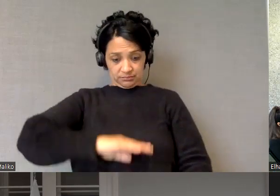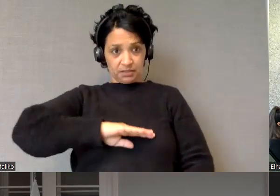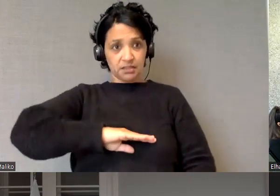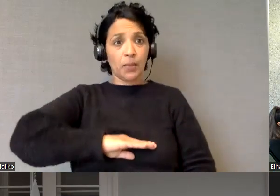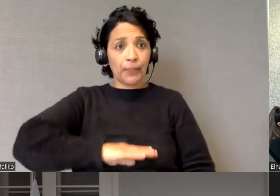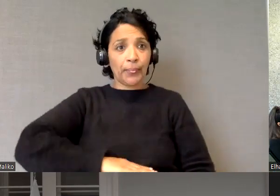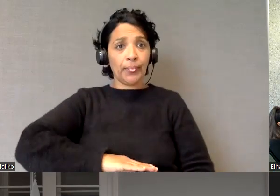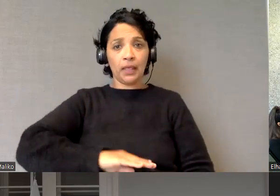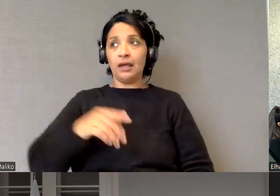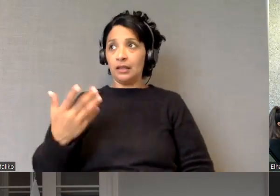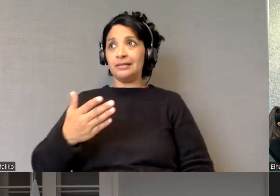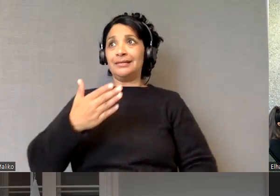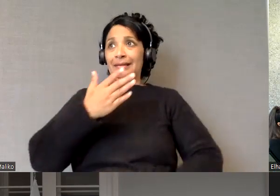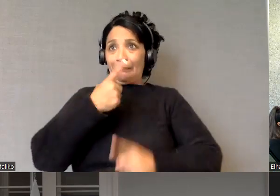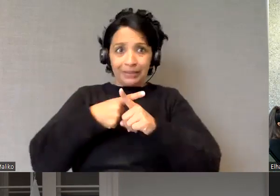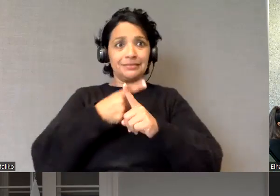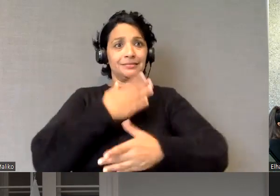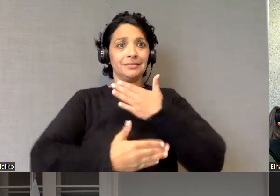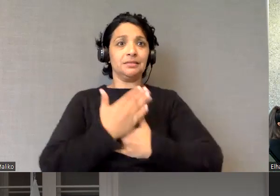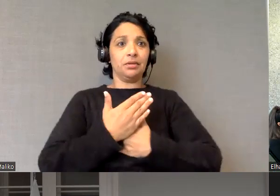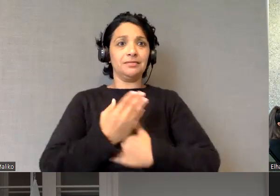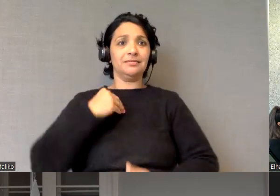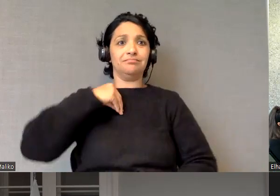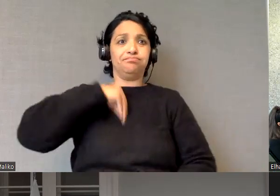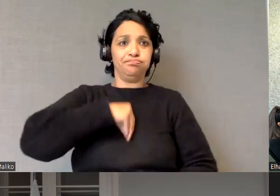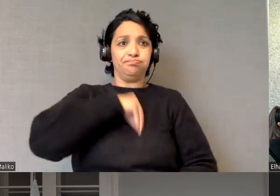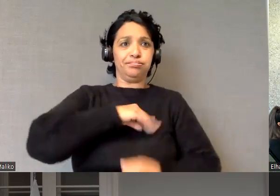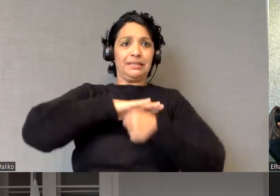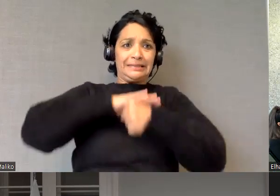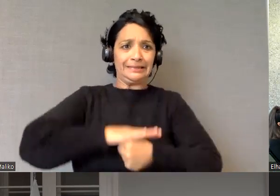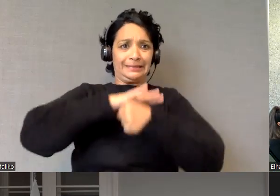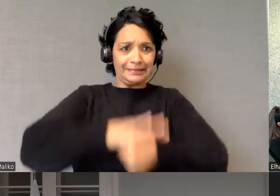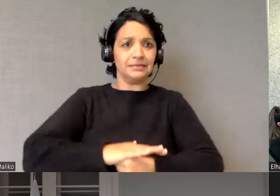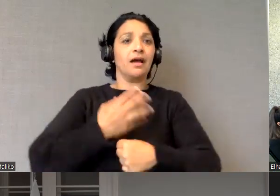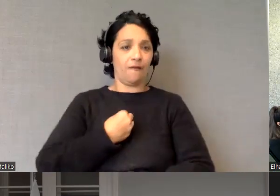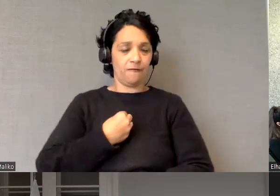armed conflict, and then a child with a disability, it compounds. It isn't separated.